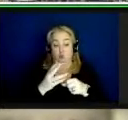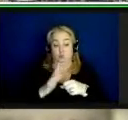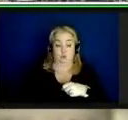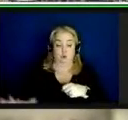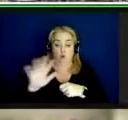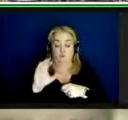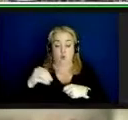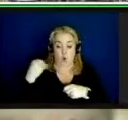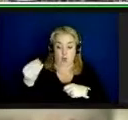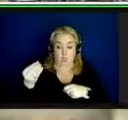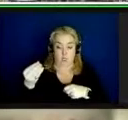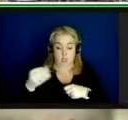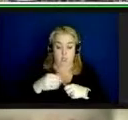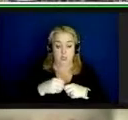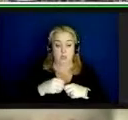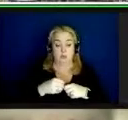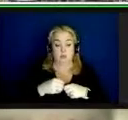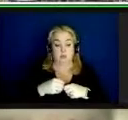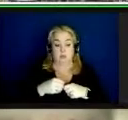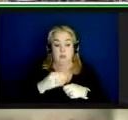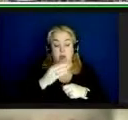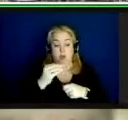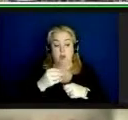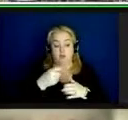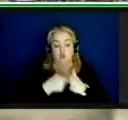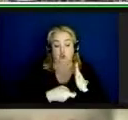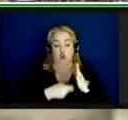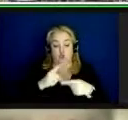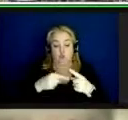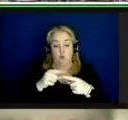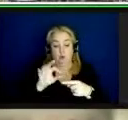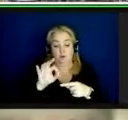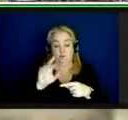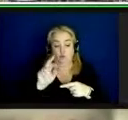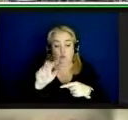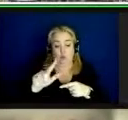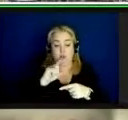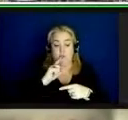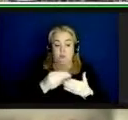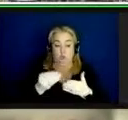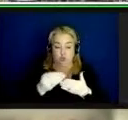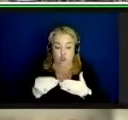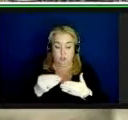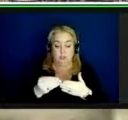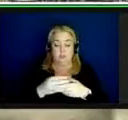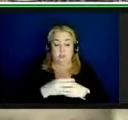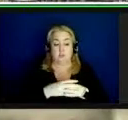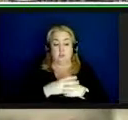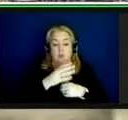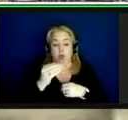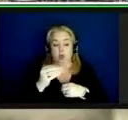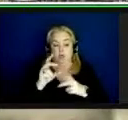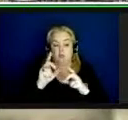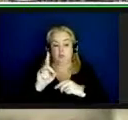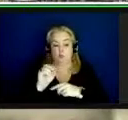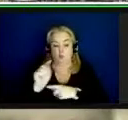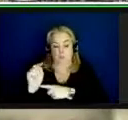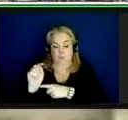TOUCH ON YOUR LOCAL GAS TAX PROPOSAL.